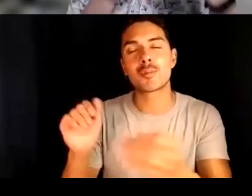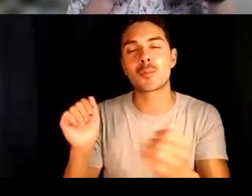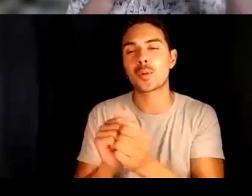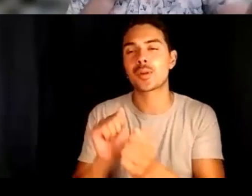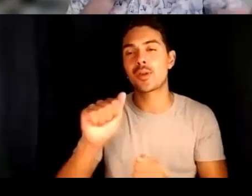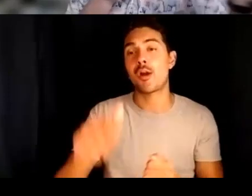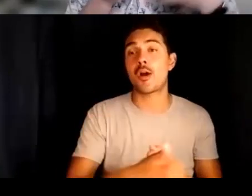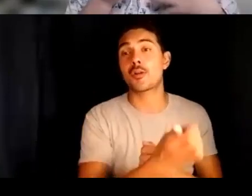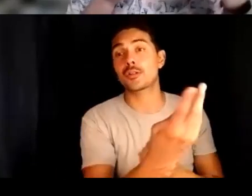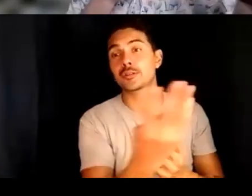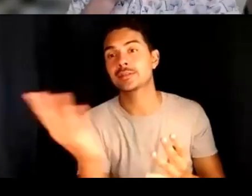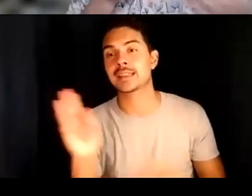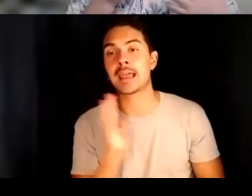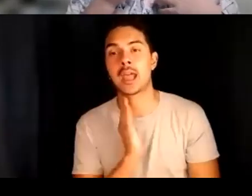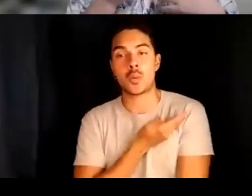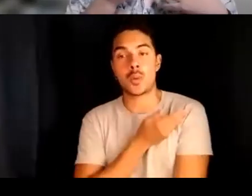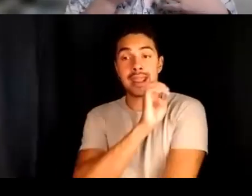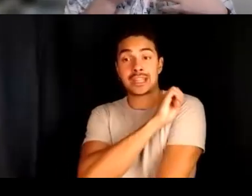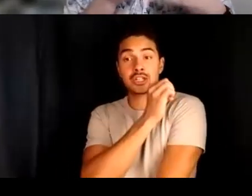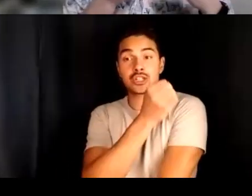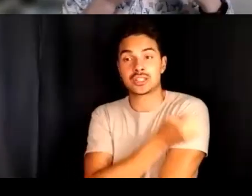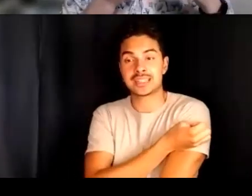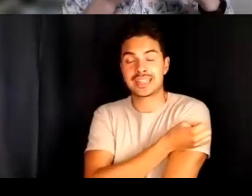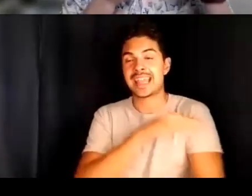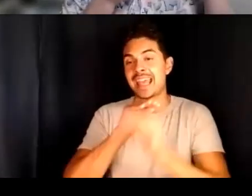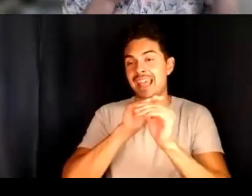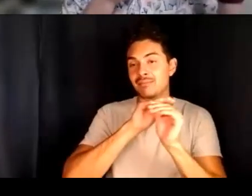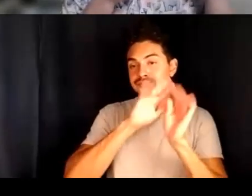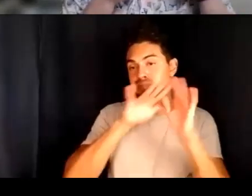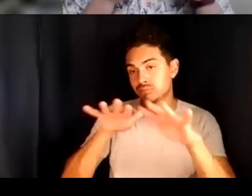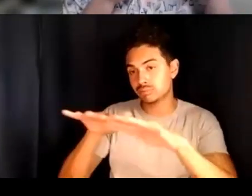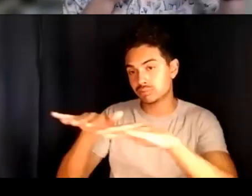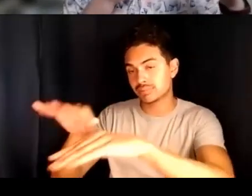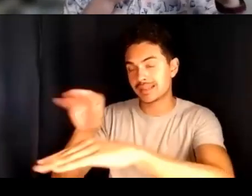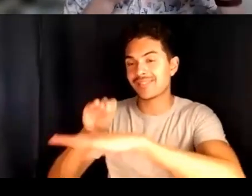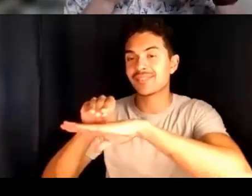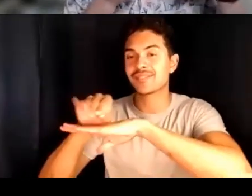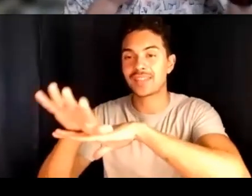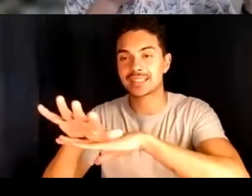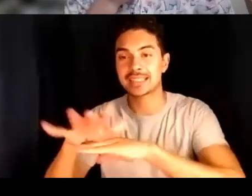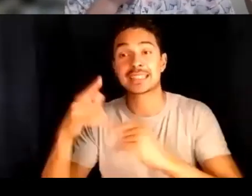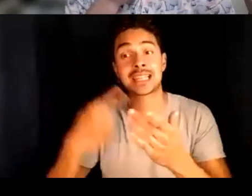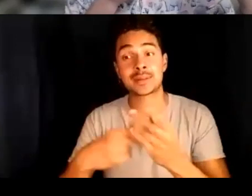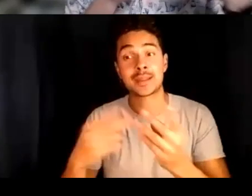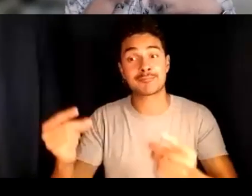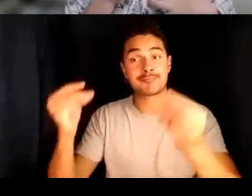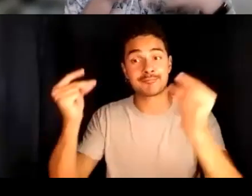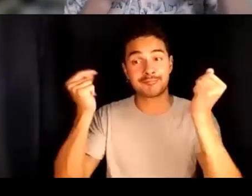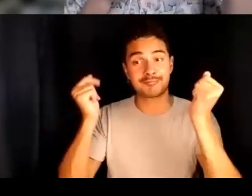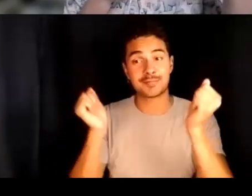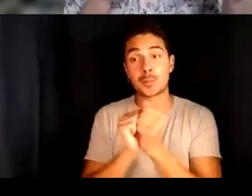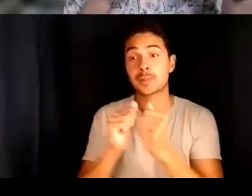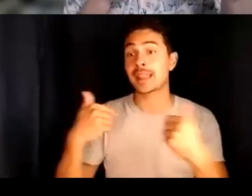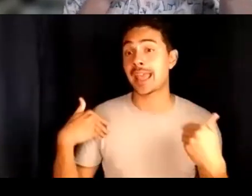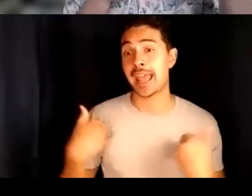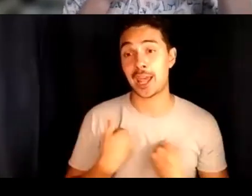our energy really affects other people and sometimes we see that more immediately in our connections with animals.